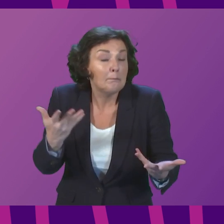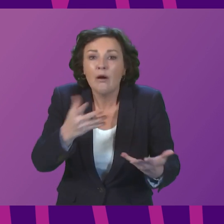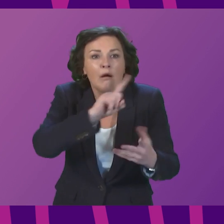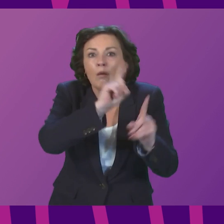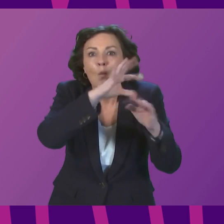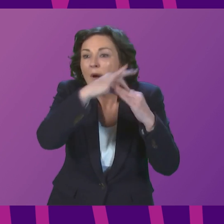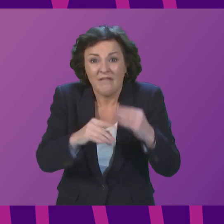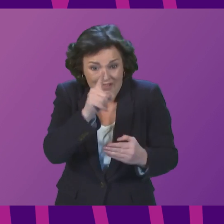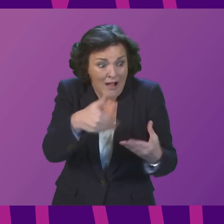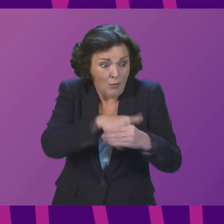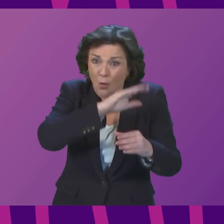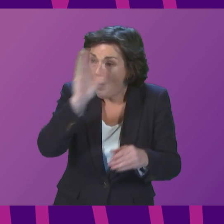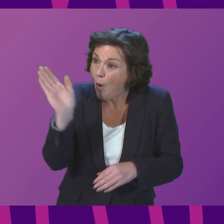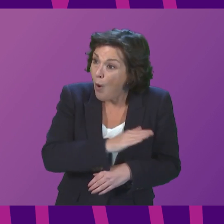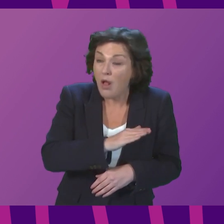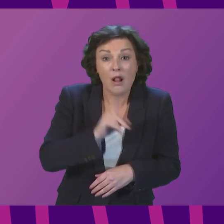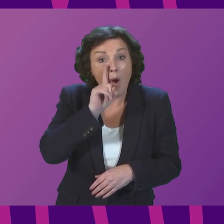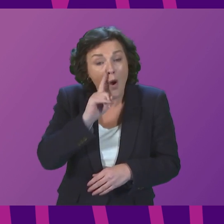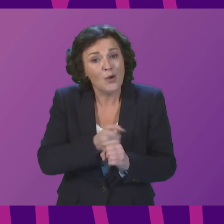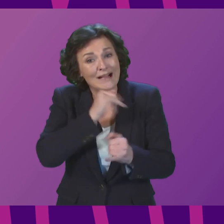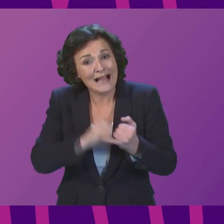I am simply saying that, if the UK Government is going to do that, it should do it fairly